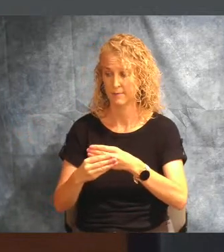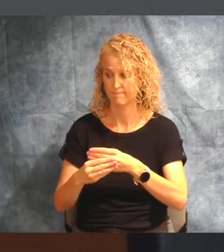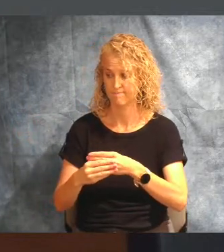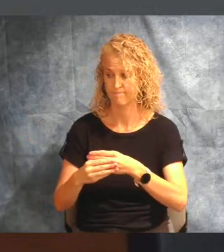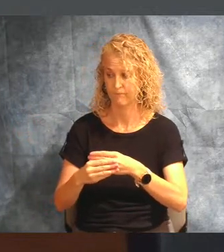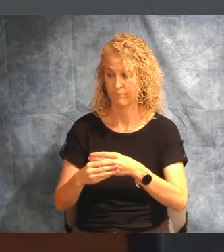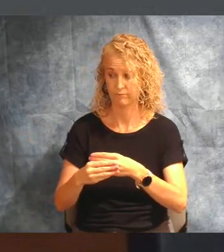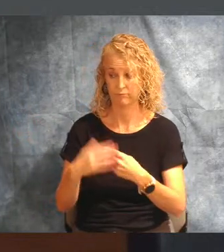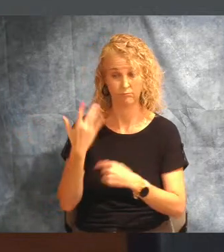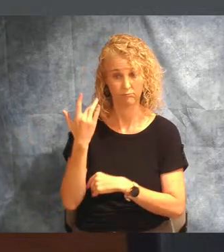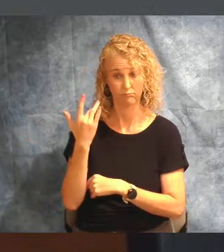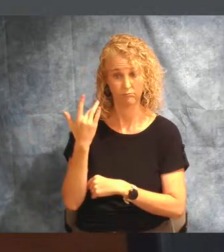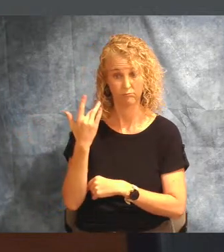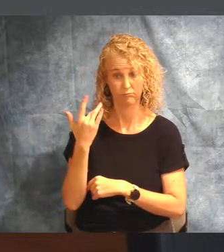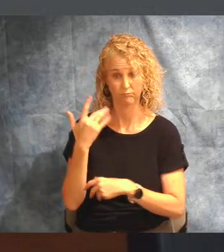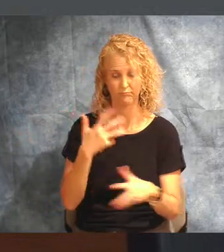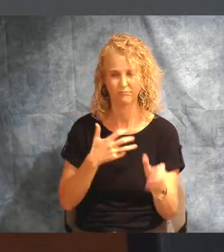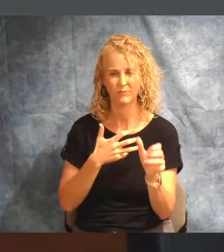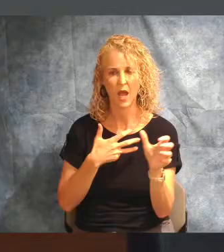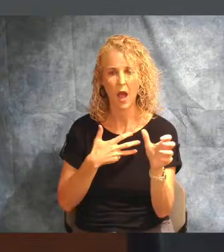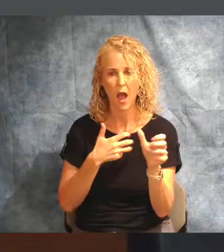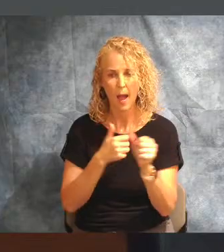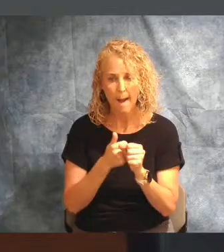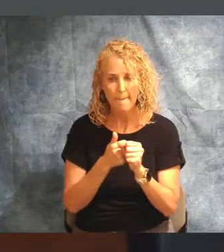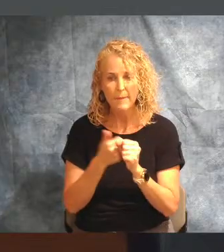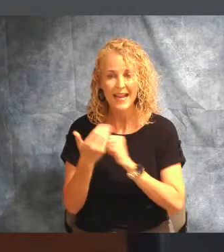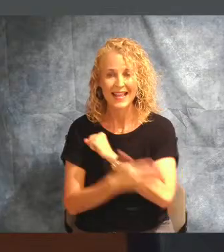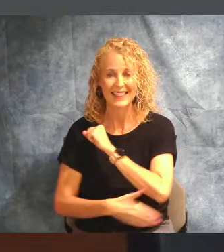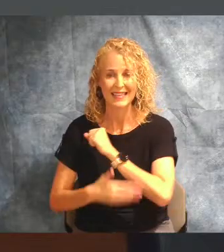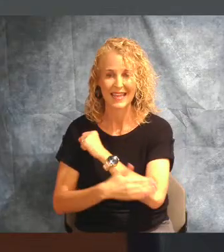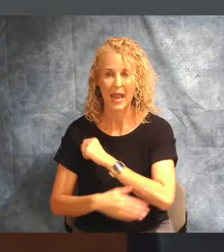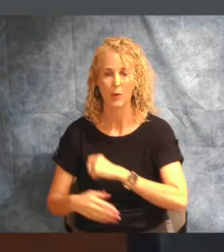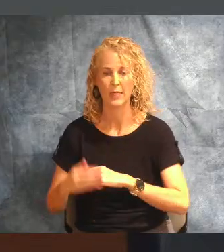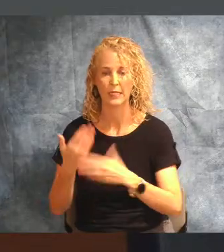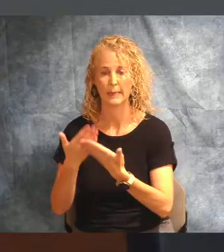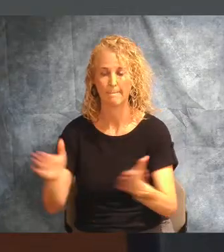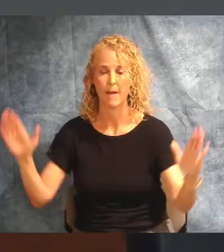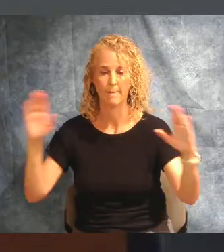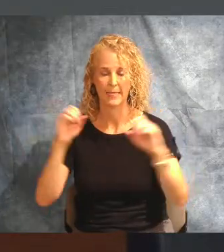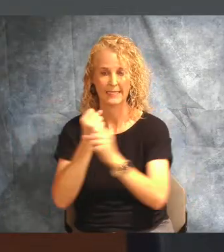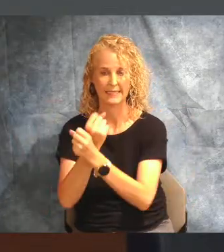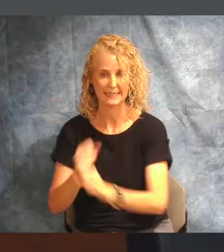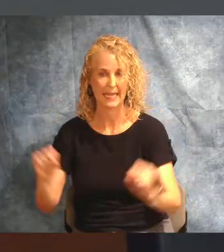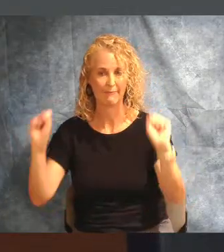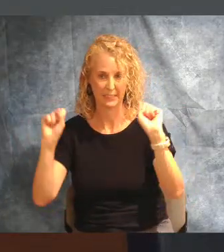this is for an update to the county's public safety radio system for $2.1 million. This is